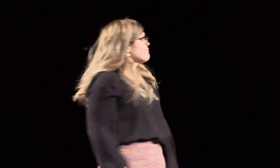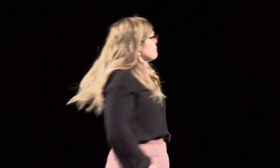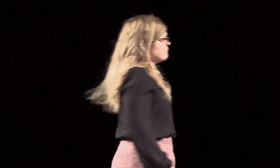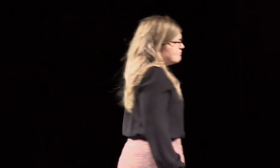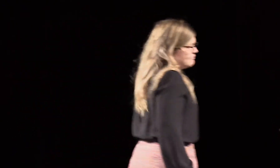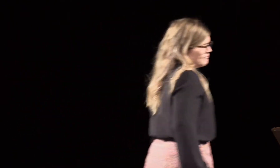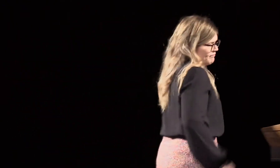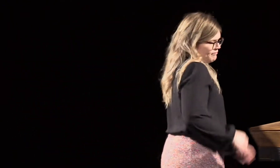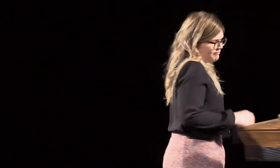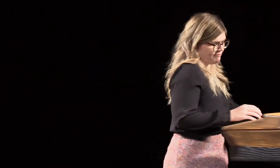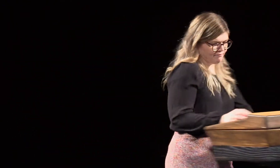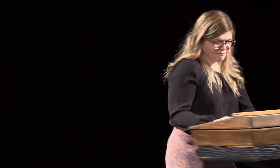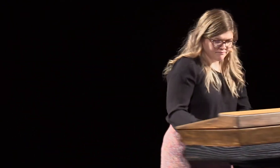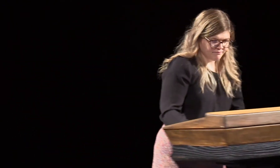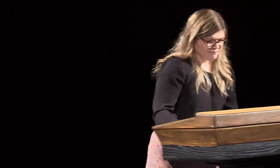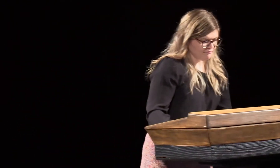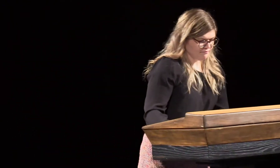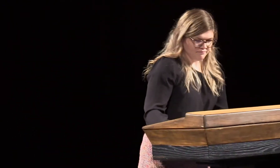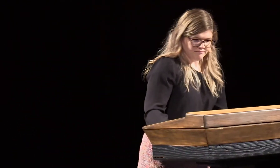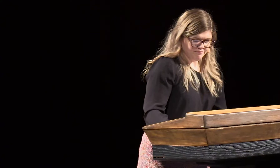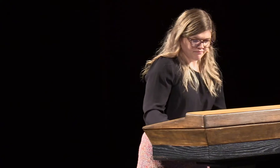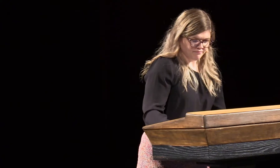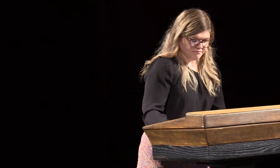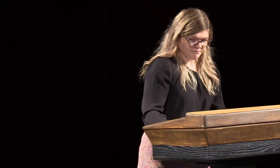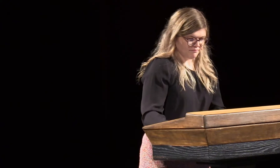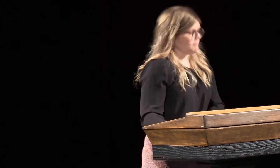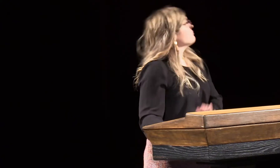How did this relationship evolve and what can we learn from it?